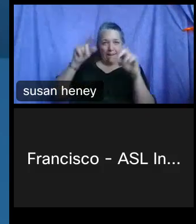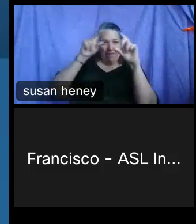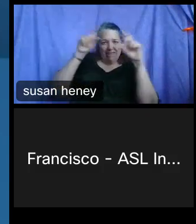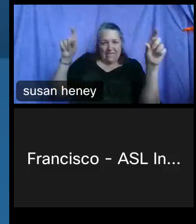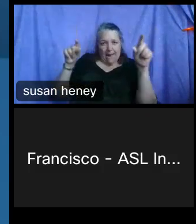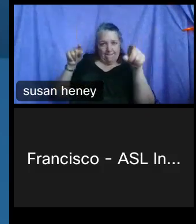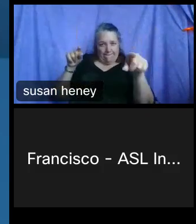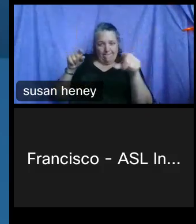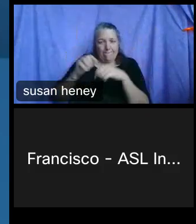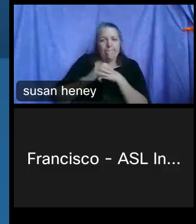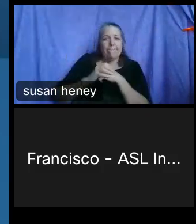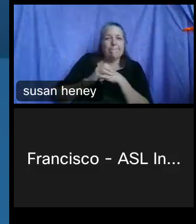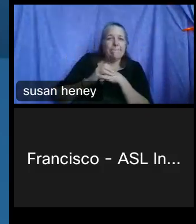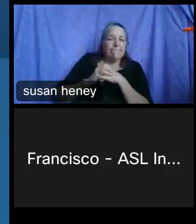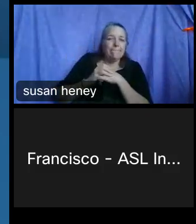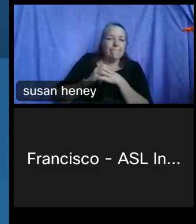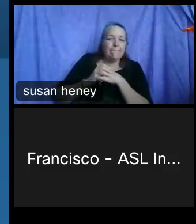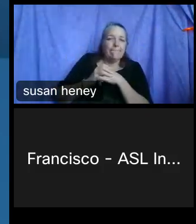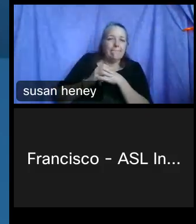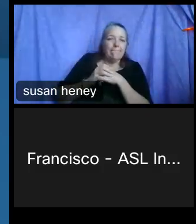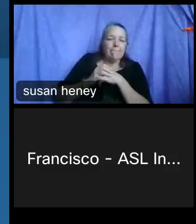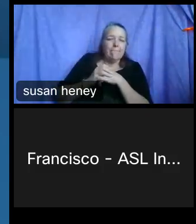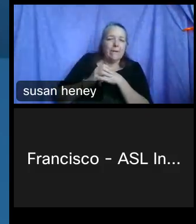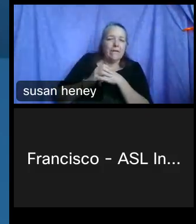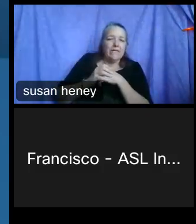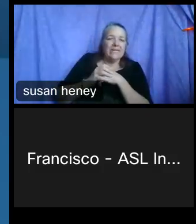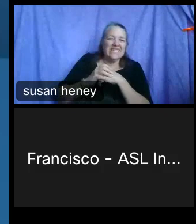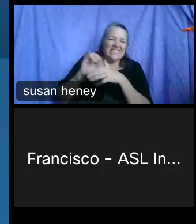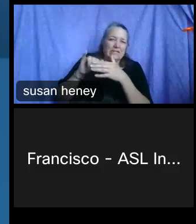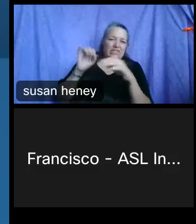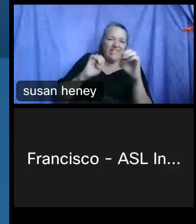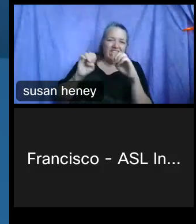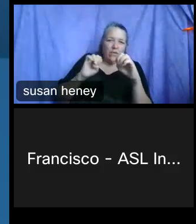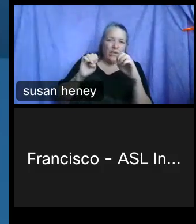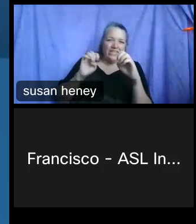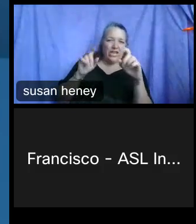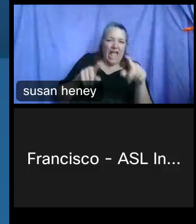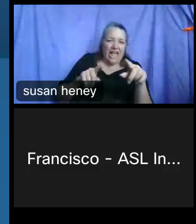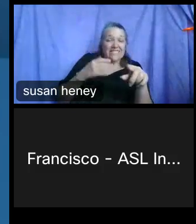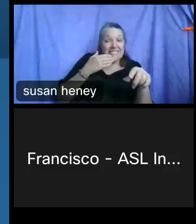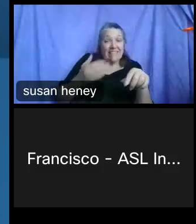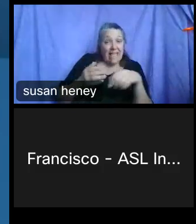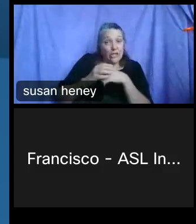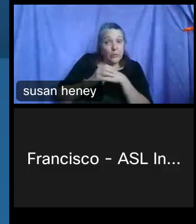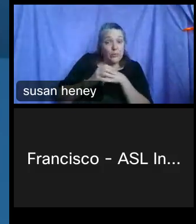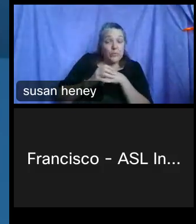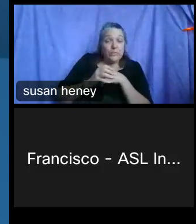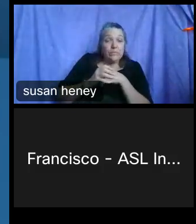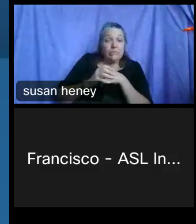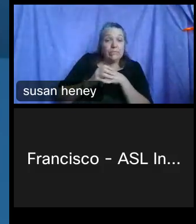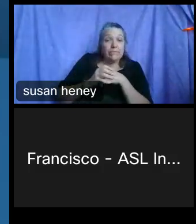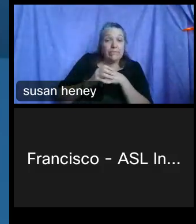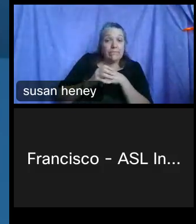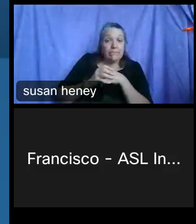on the screen because the evaluation asks for it. Thanks again. At this time, I'm not sure